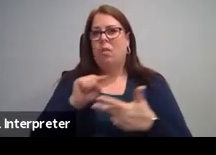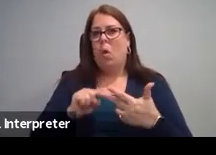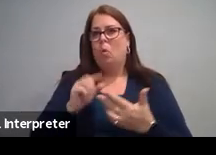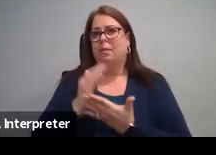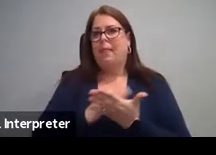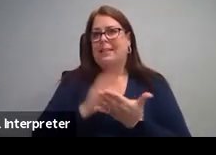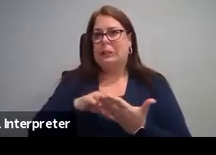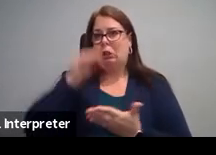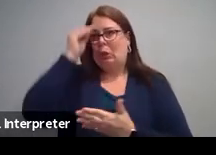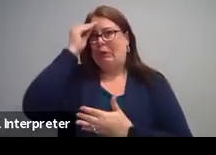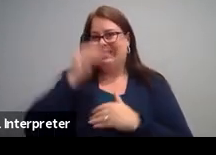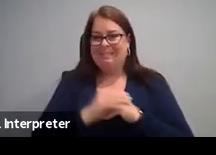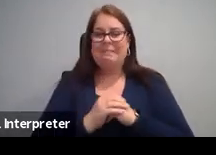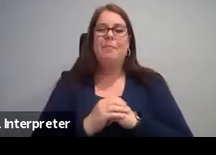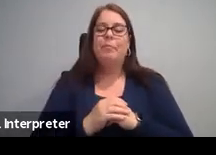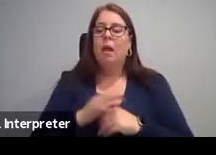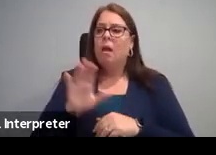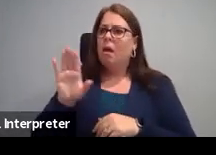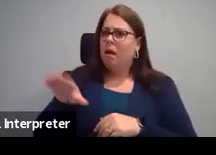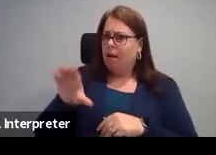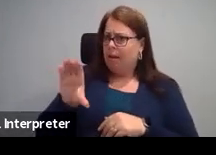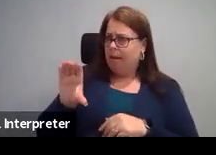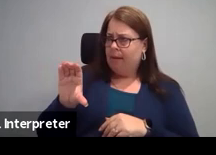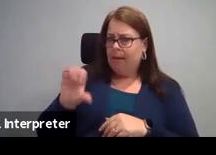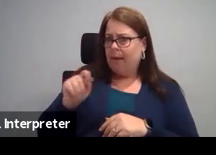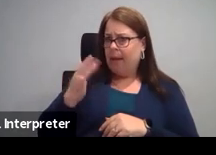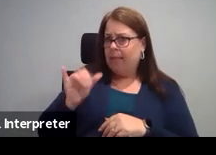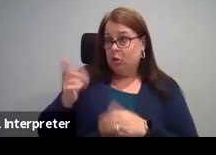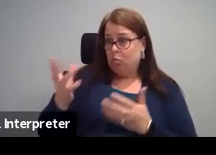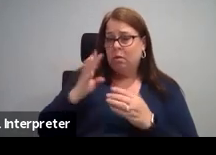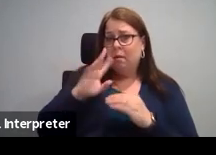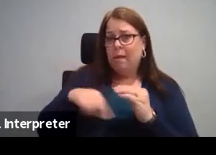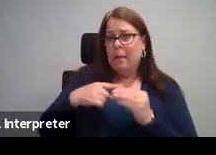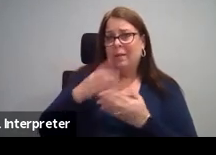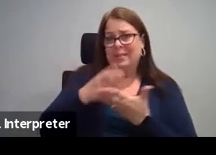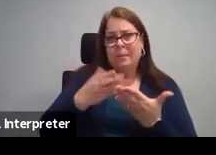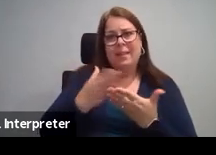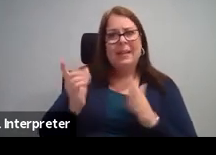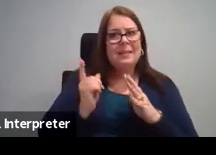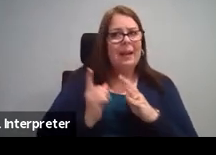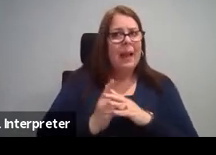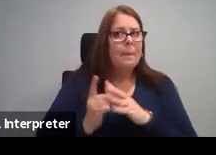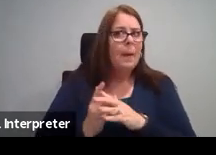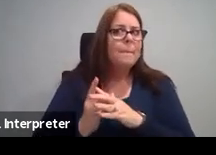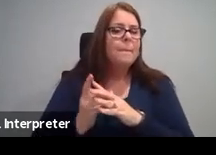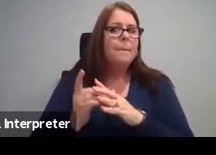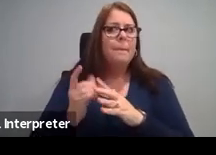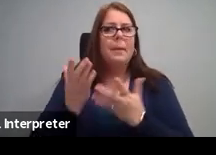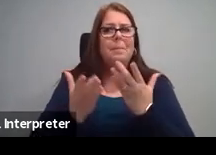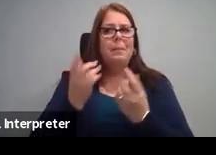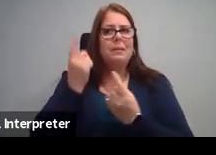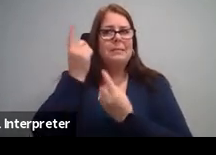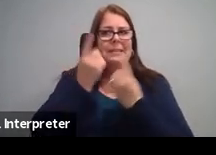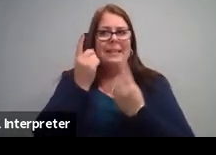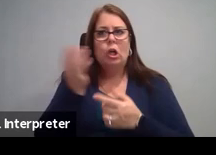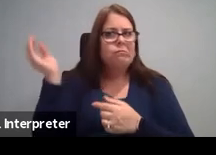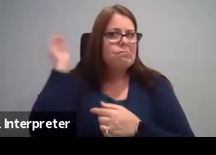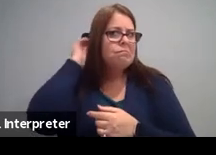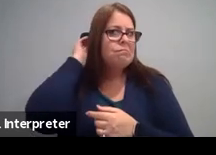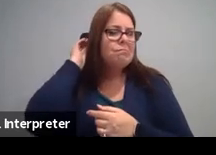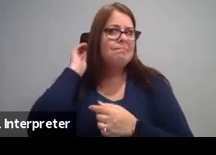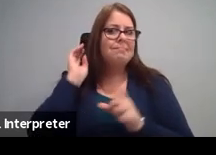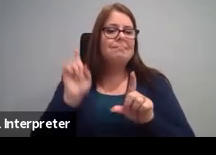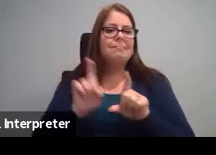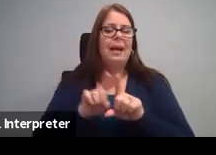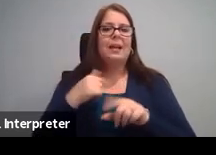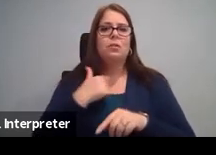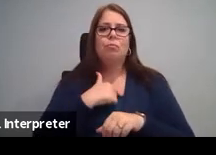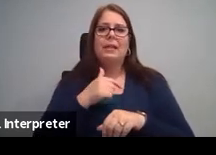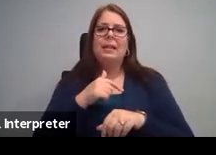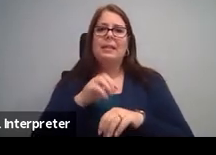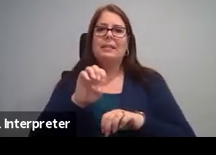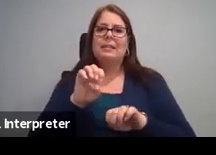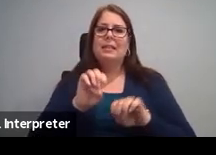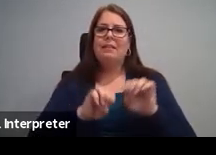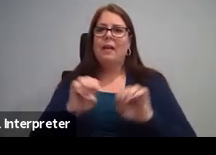Laurie Arnold: Kathy, do you want to go ahead and talk about some of the things that kind of actually unfolded and things that we might consider and as we, you know, are looking at putting together the teams and